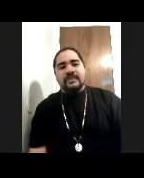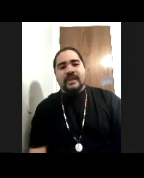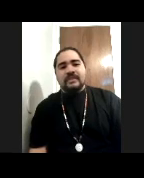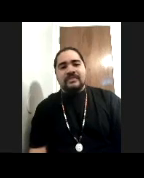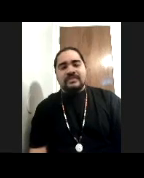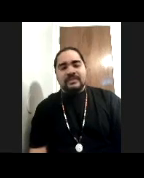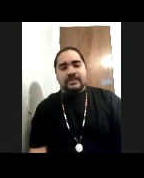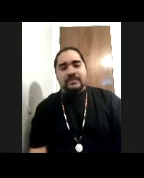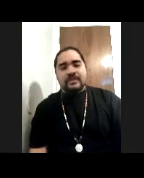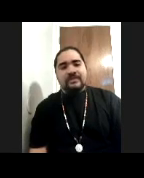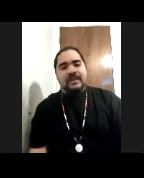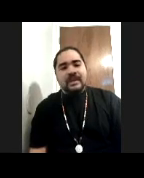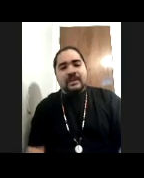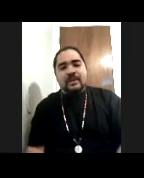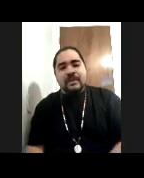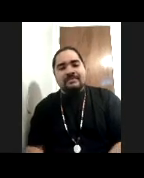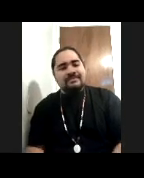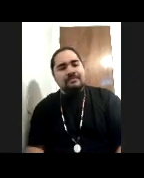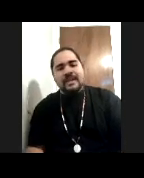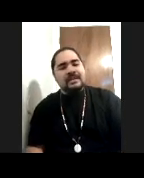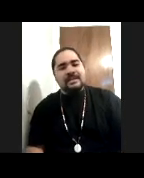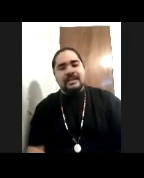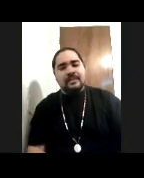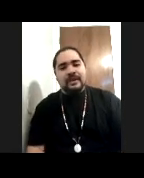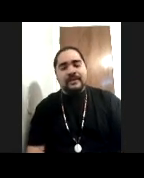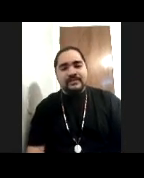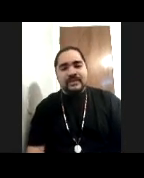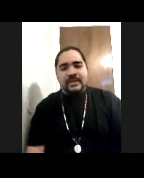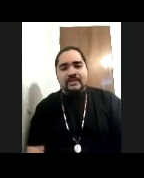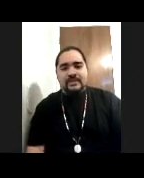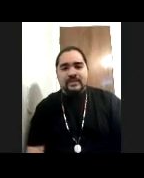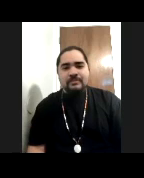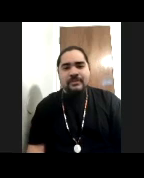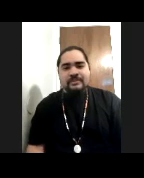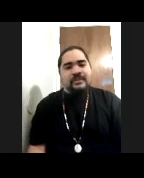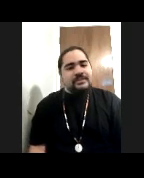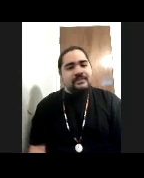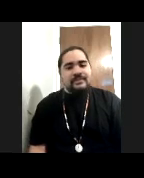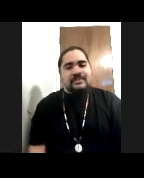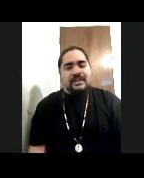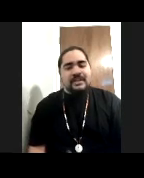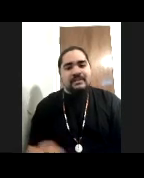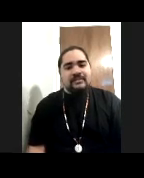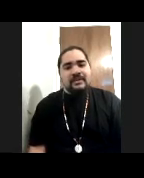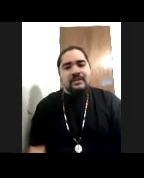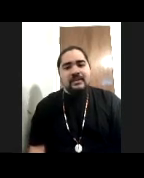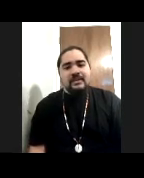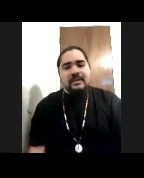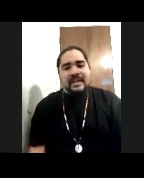and just simply surviving and not going beyond anywhere else. So the Duma is a philosophy has kind of gained